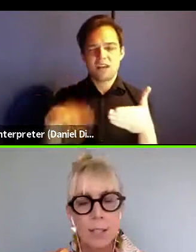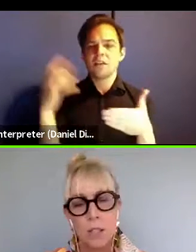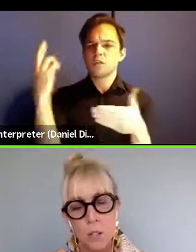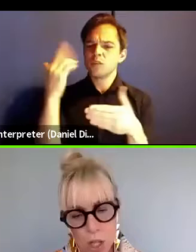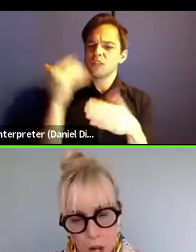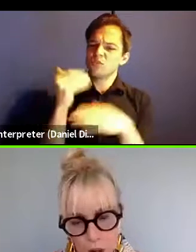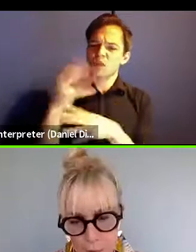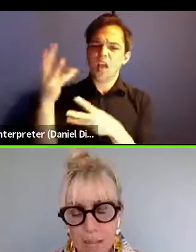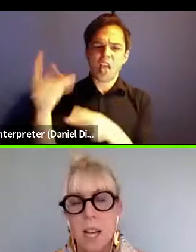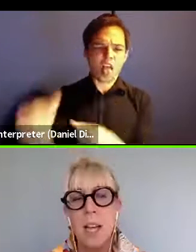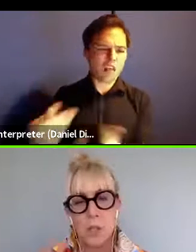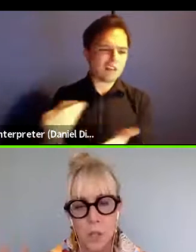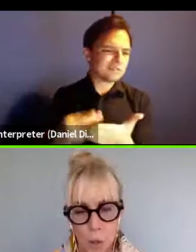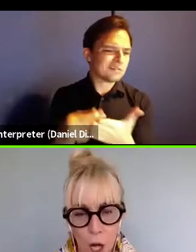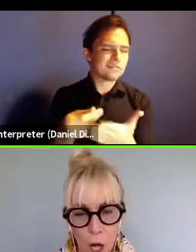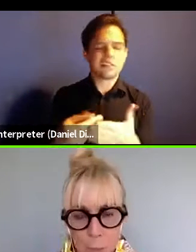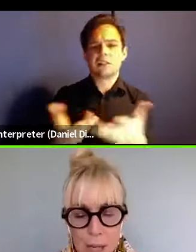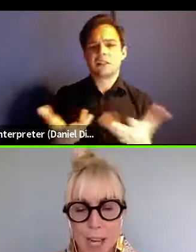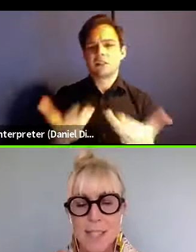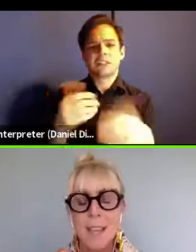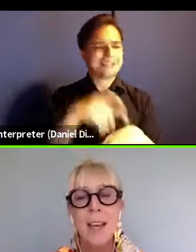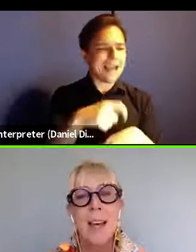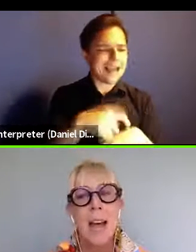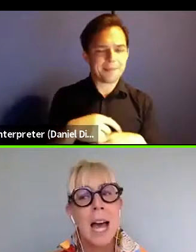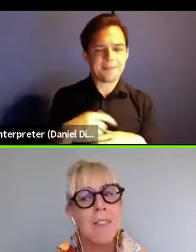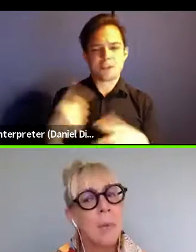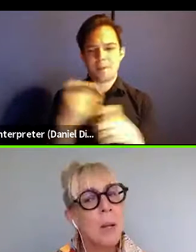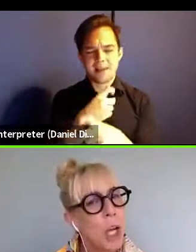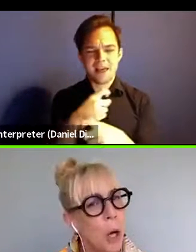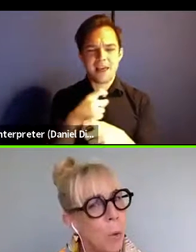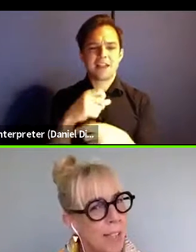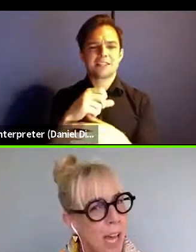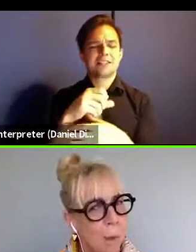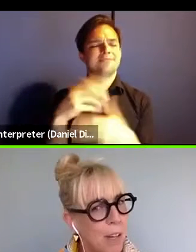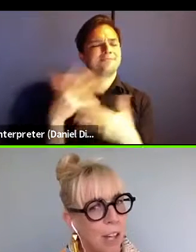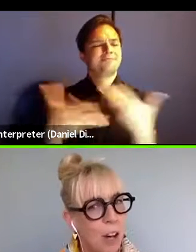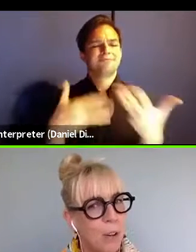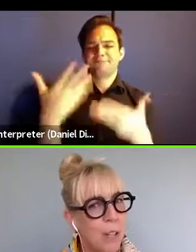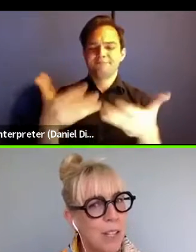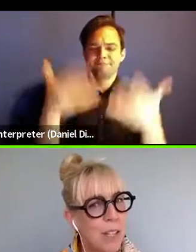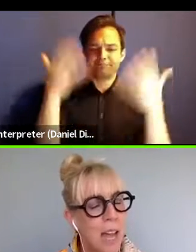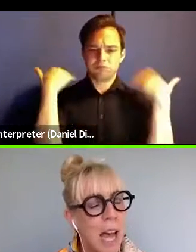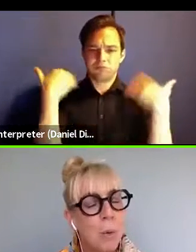It's too timely, it's too complex." And then we look at what's happened in COVID,